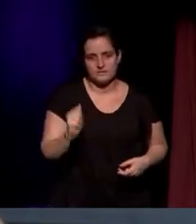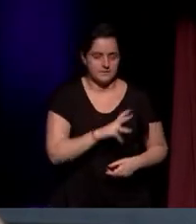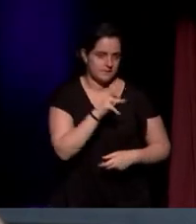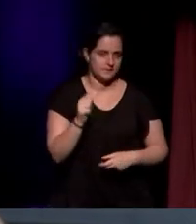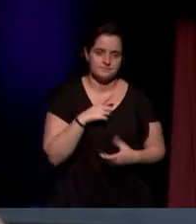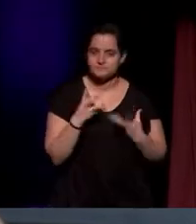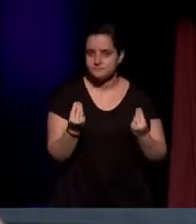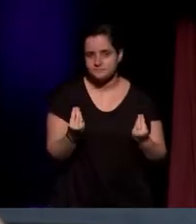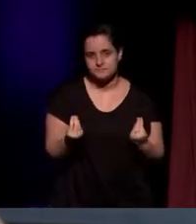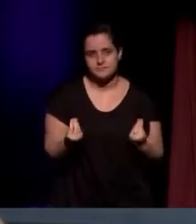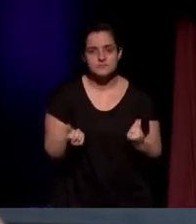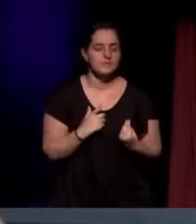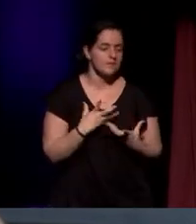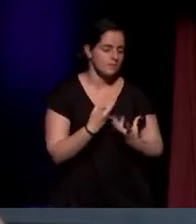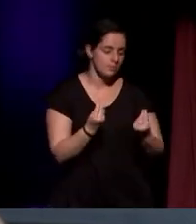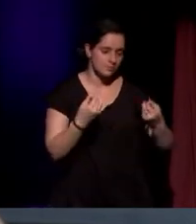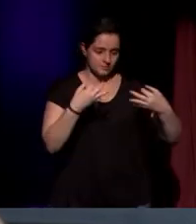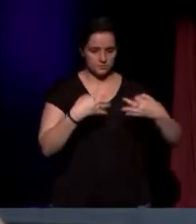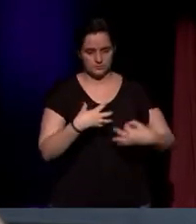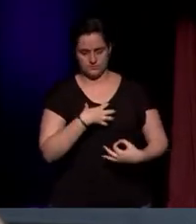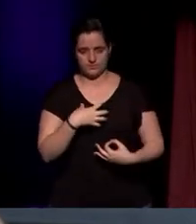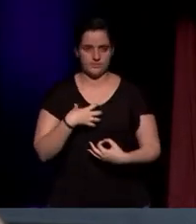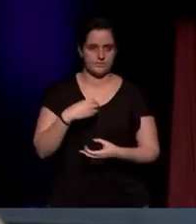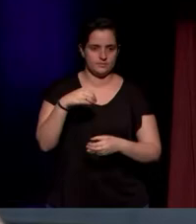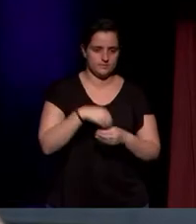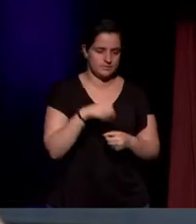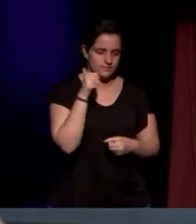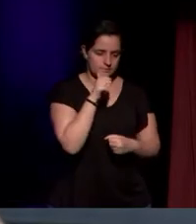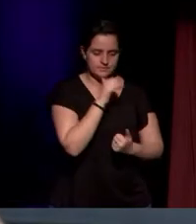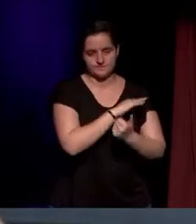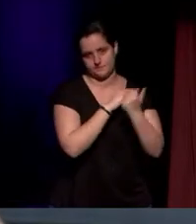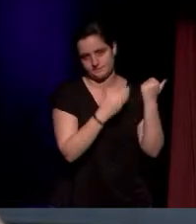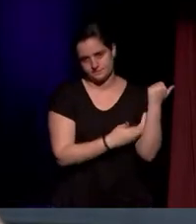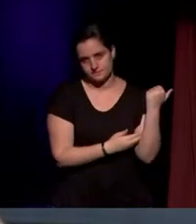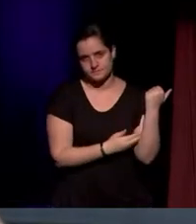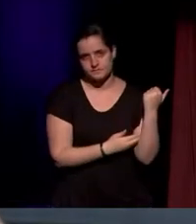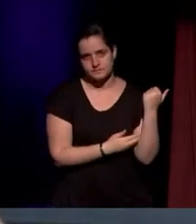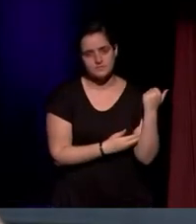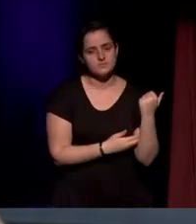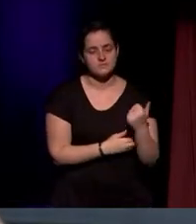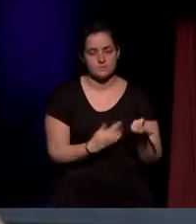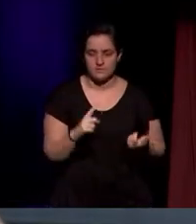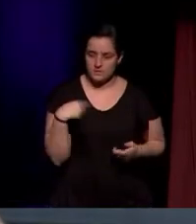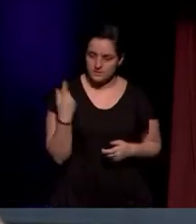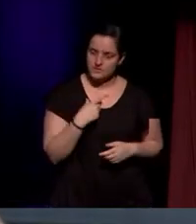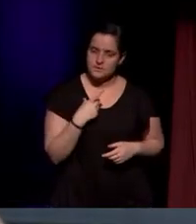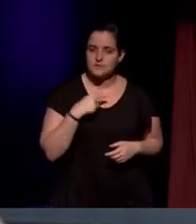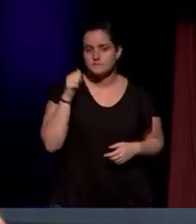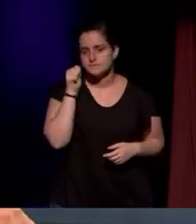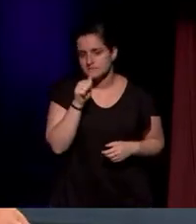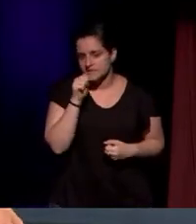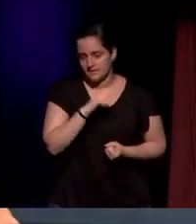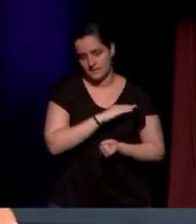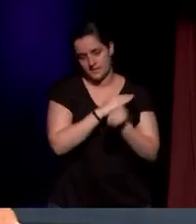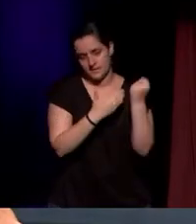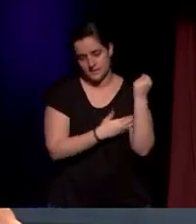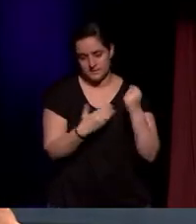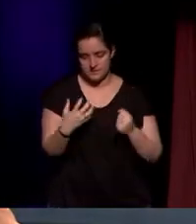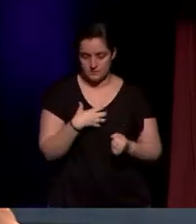and there are many positions within African feminism. We have feminists, like Patricia McFadden,